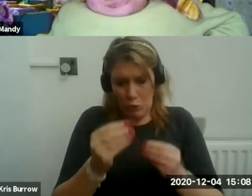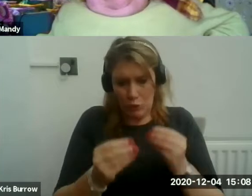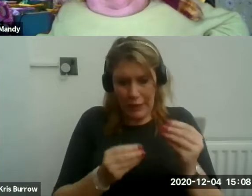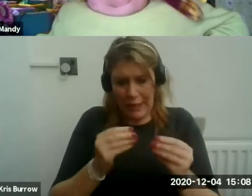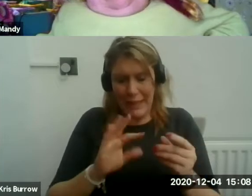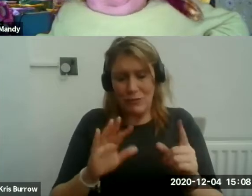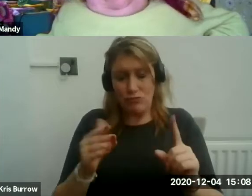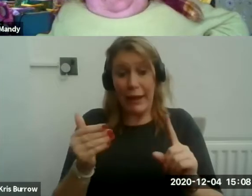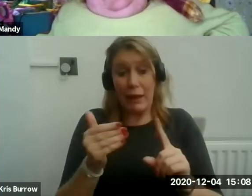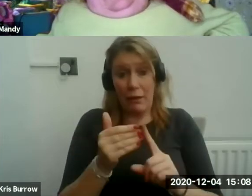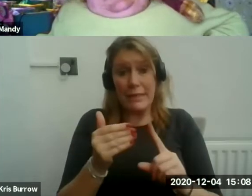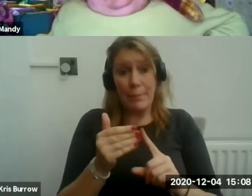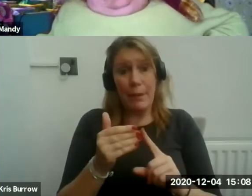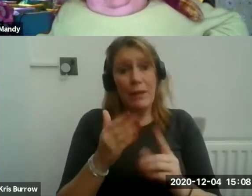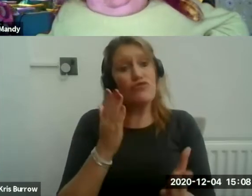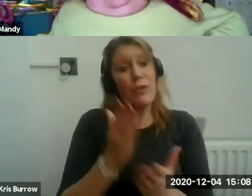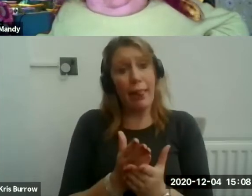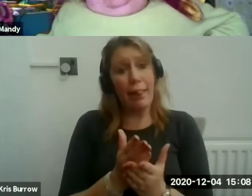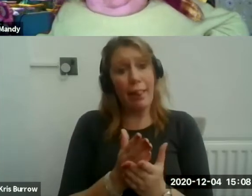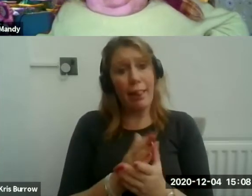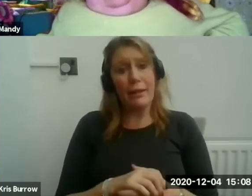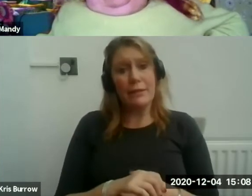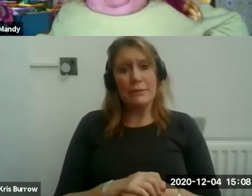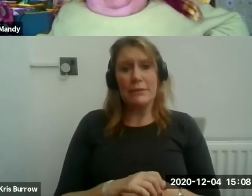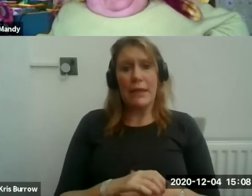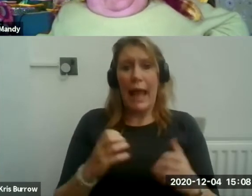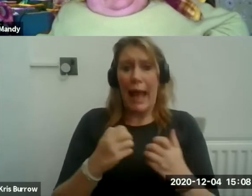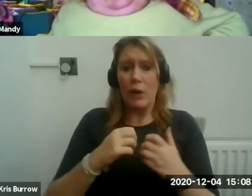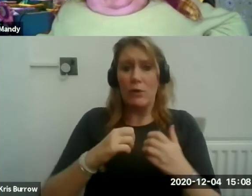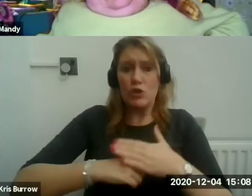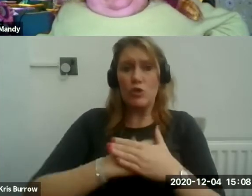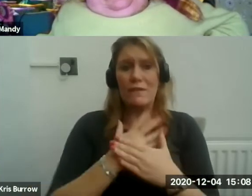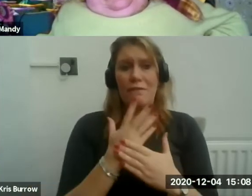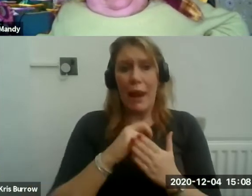real. How did you develop the storyline?